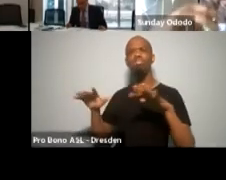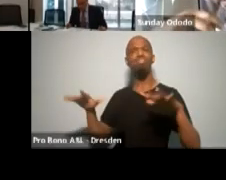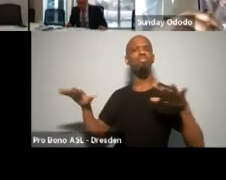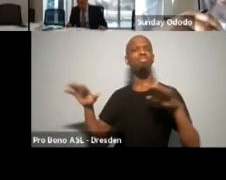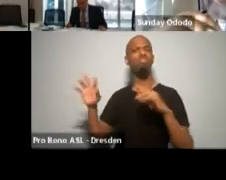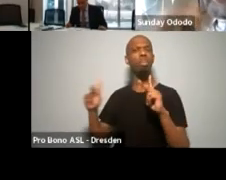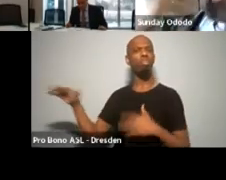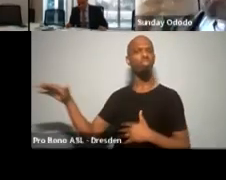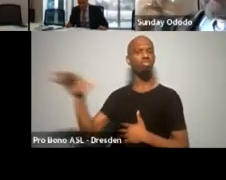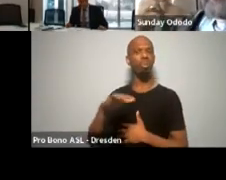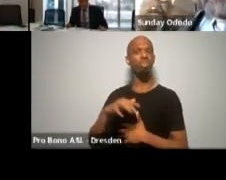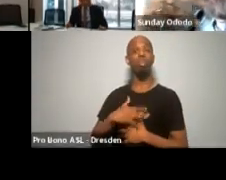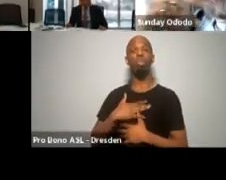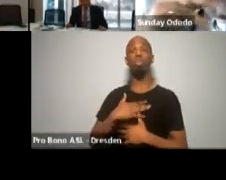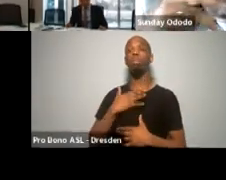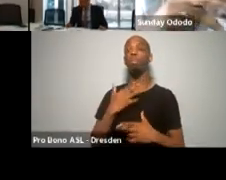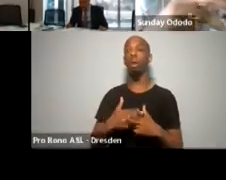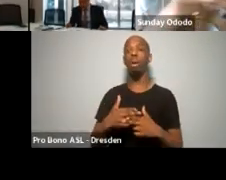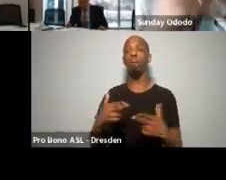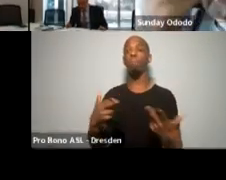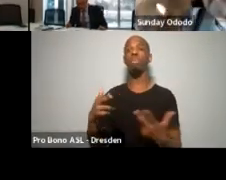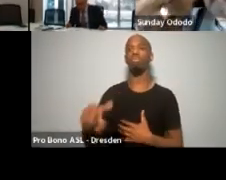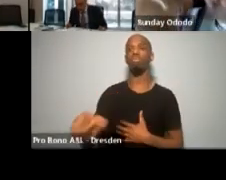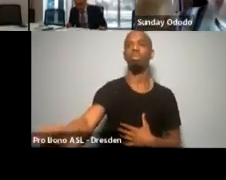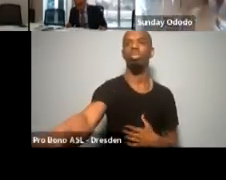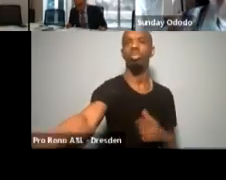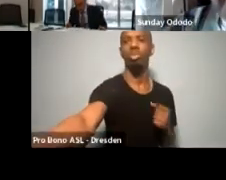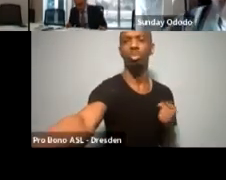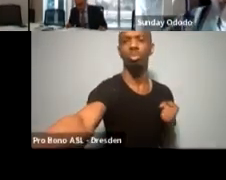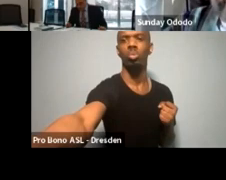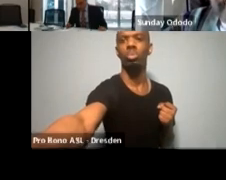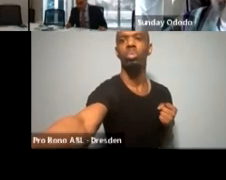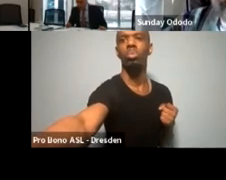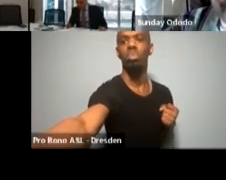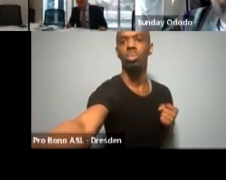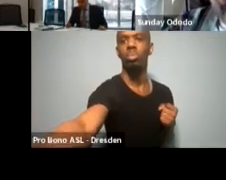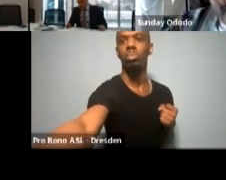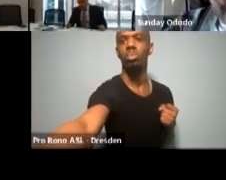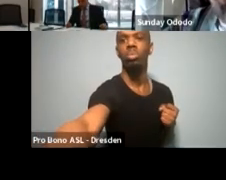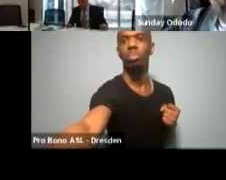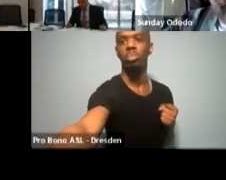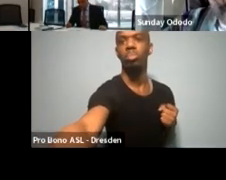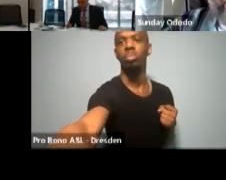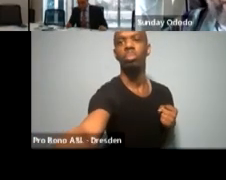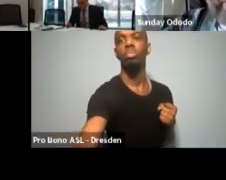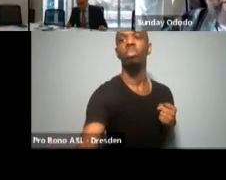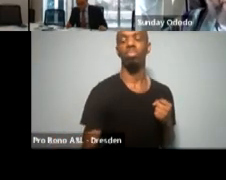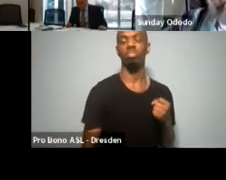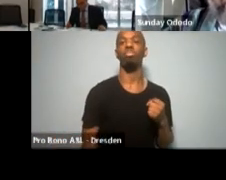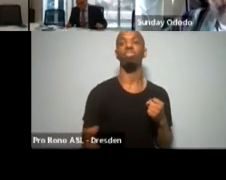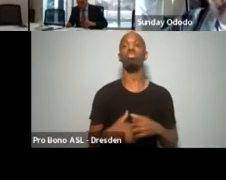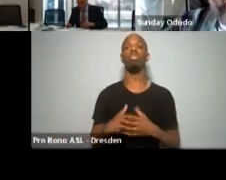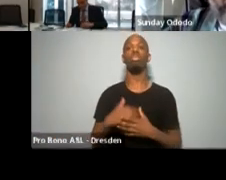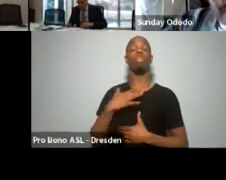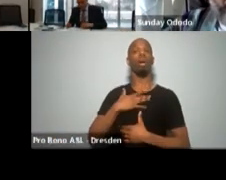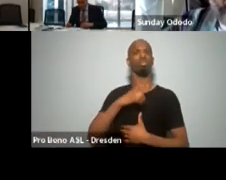of the Faculty of Graduate Studies and Research at the University of Regina. I am pleased to moderate today's book launch,